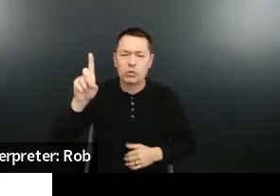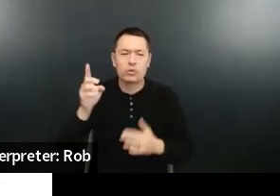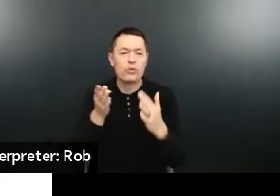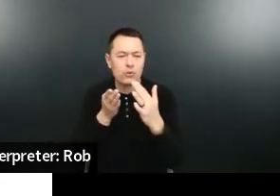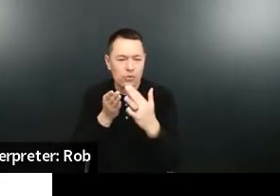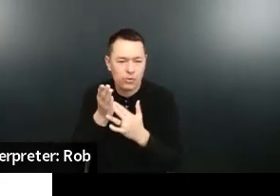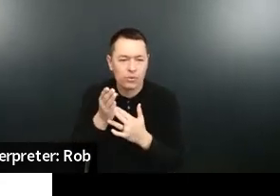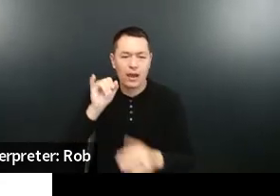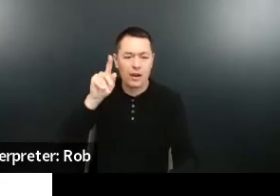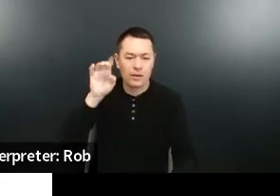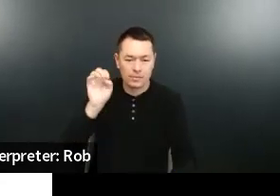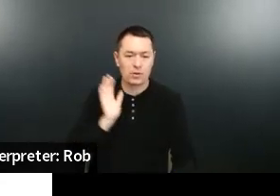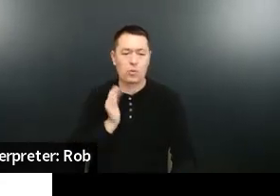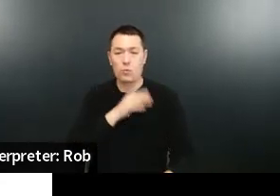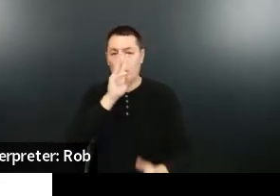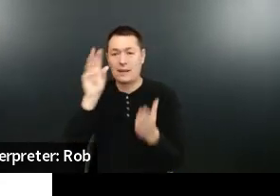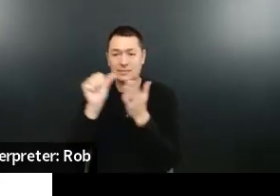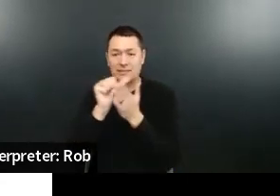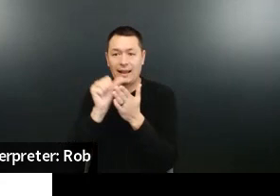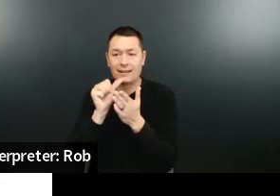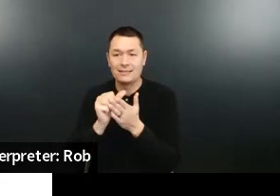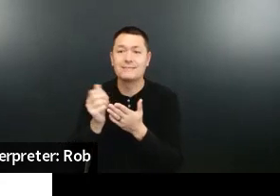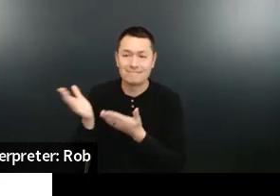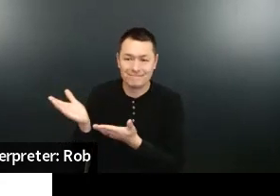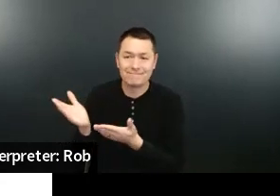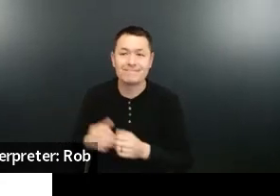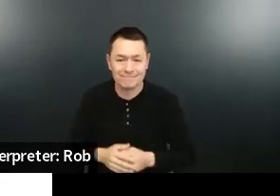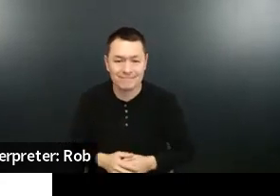and 70 seconds I think for the past